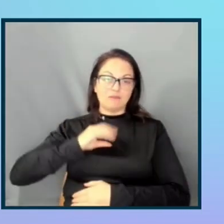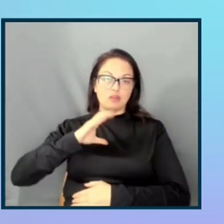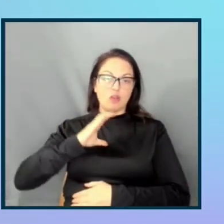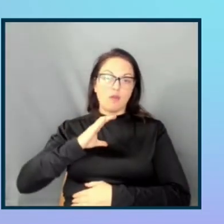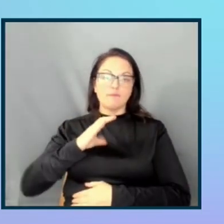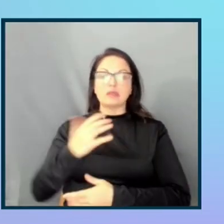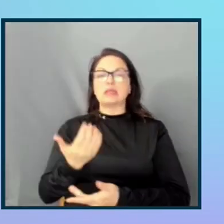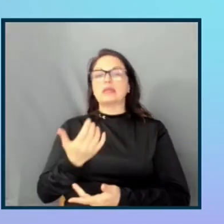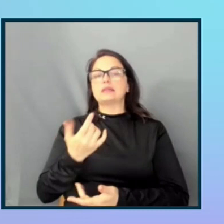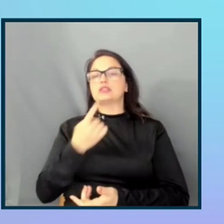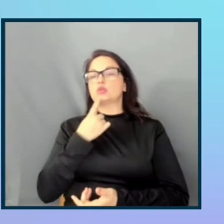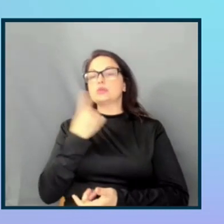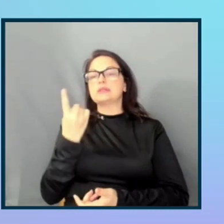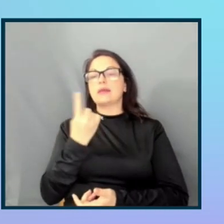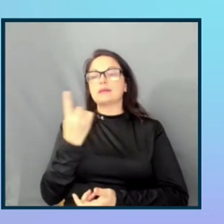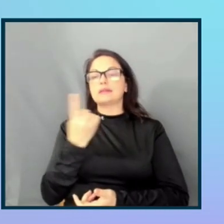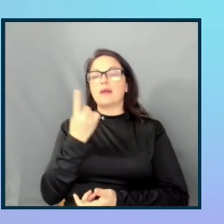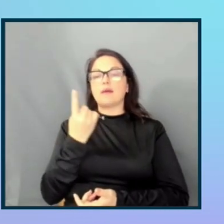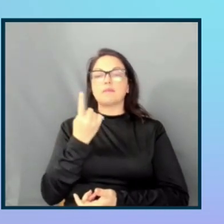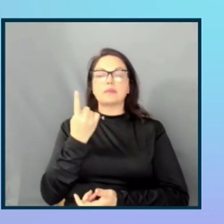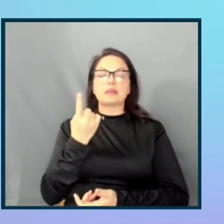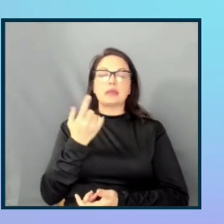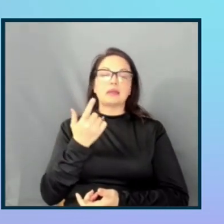that we should all be doing this.